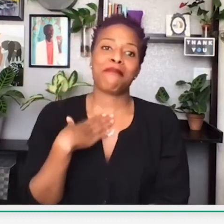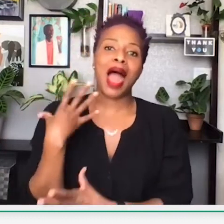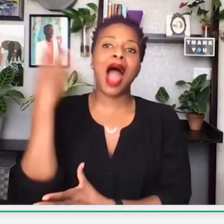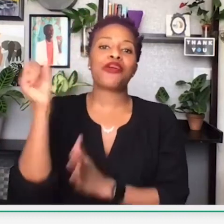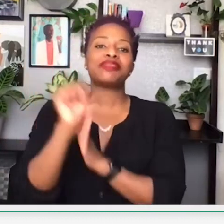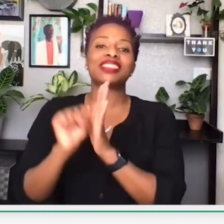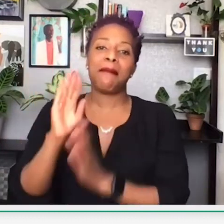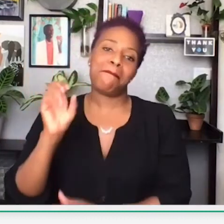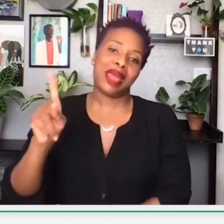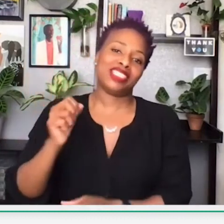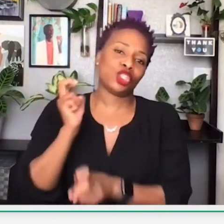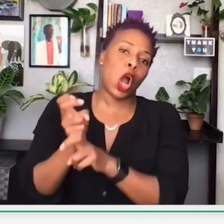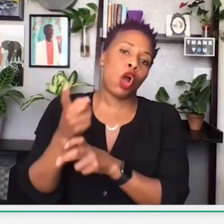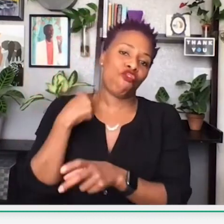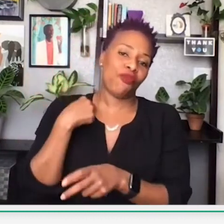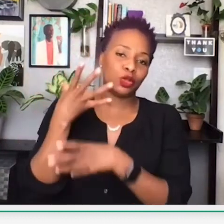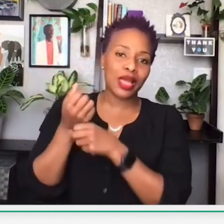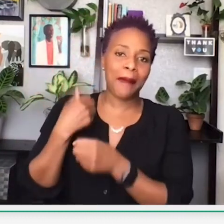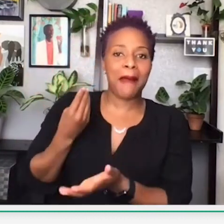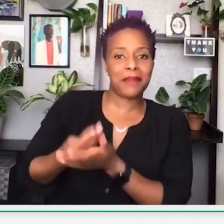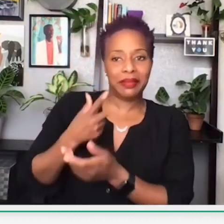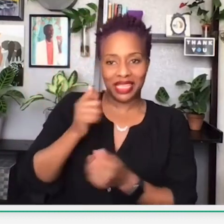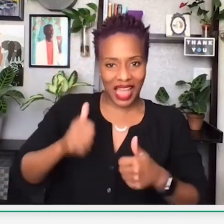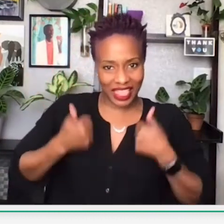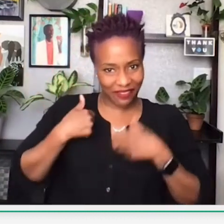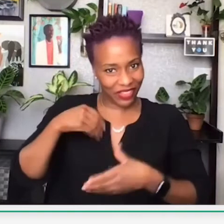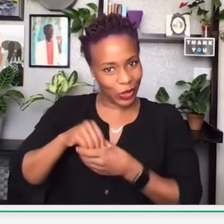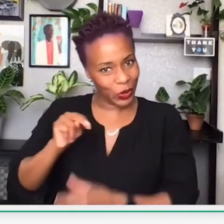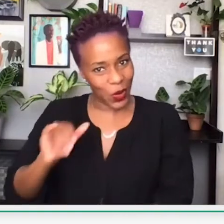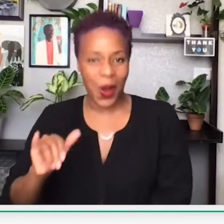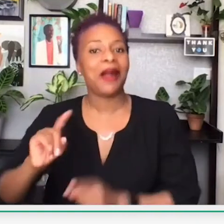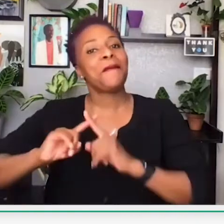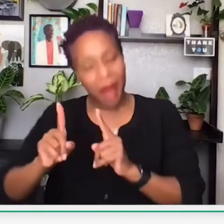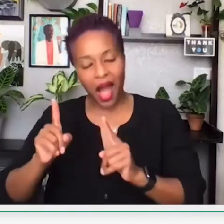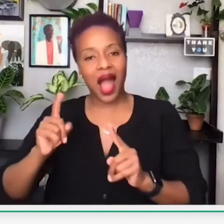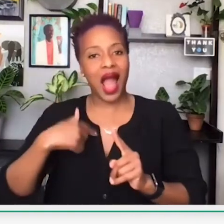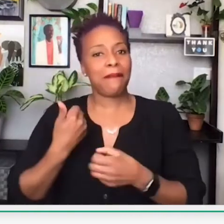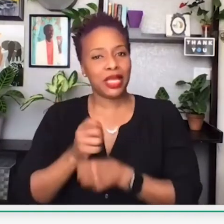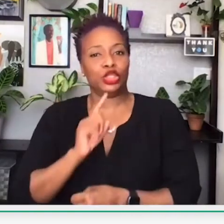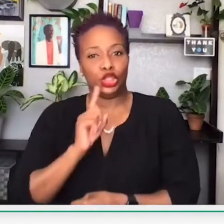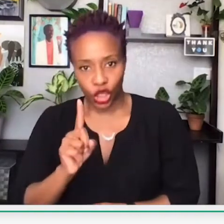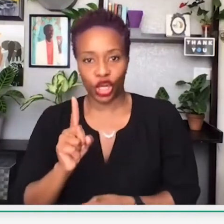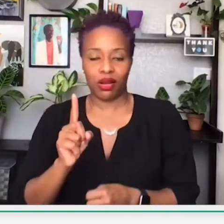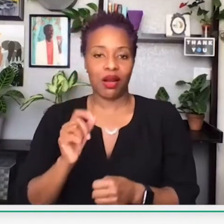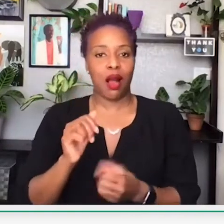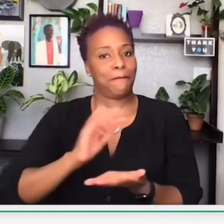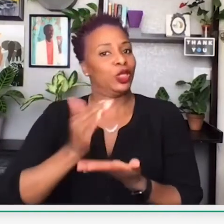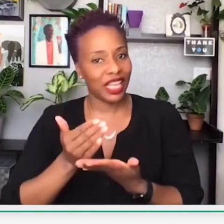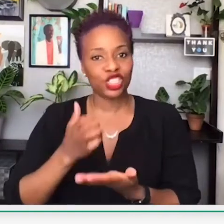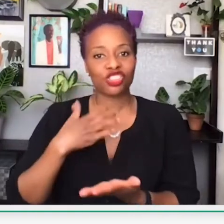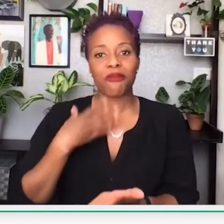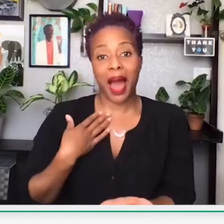I have a bank account in D.C. at a black-owned bank. I actually live in New York, but I do make